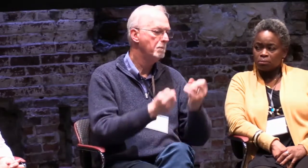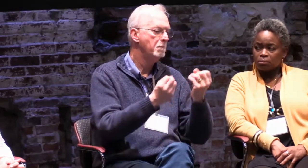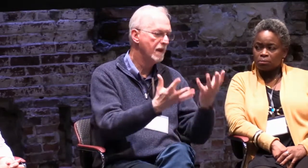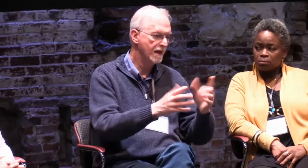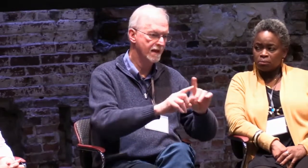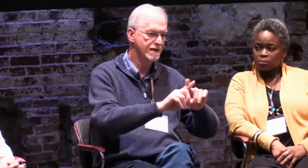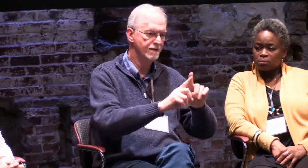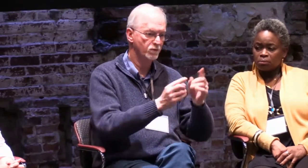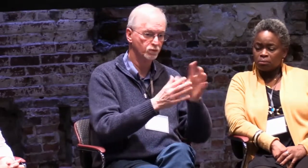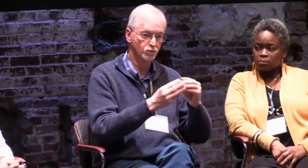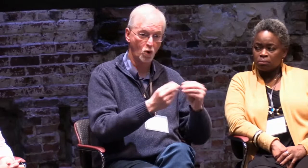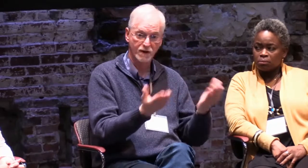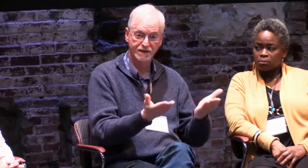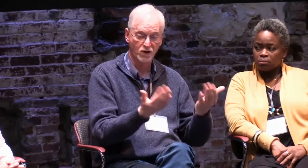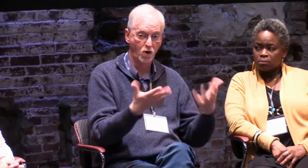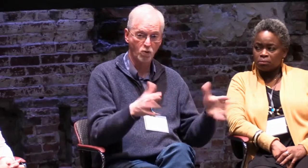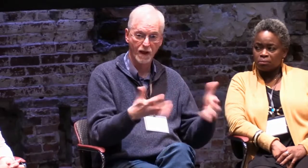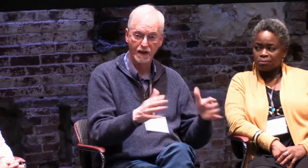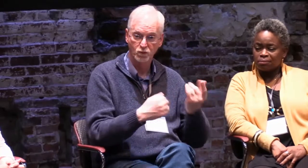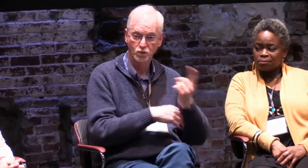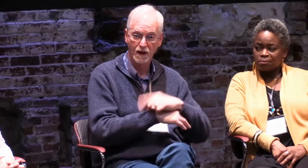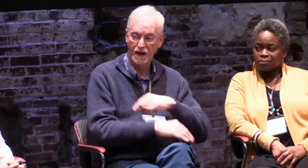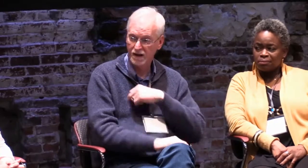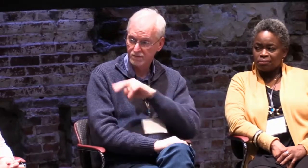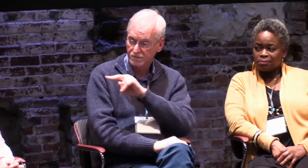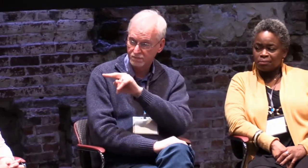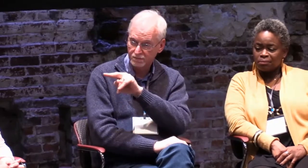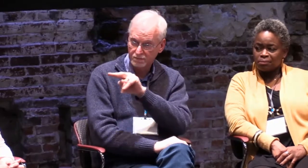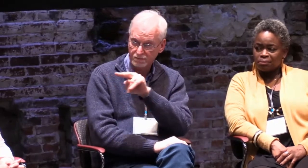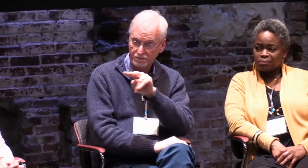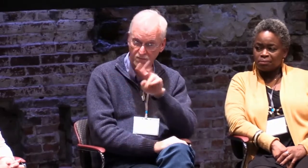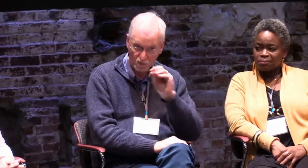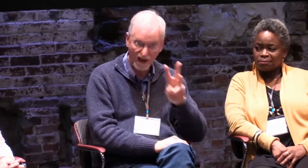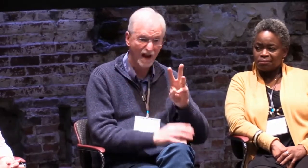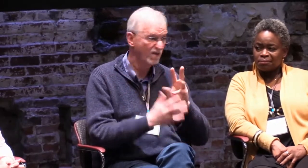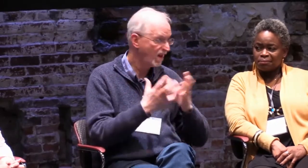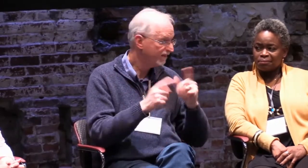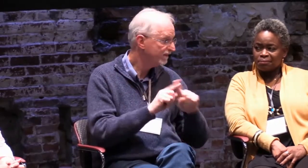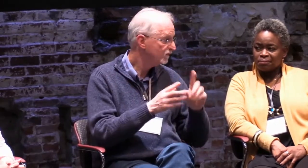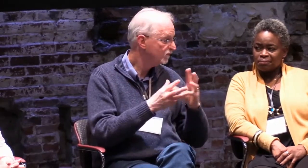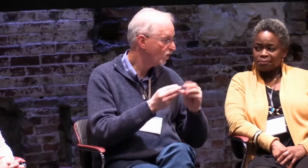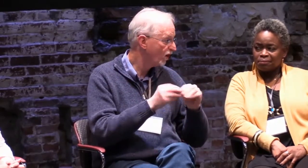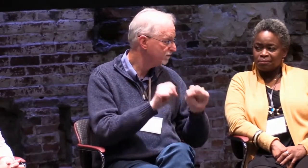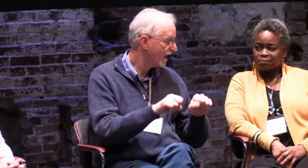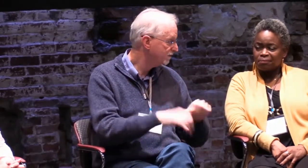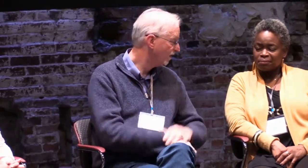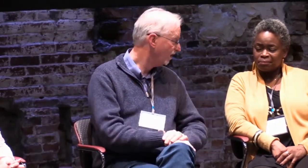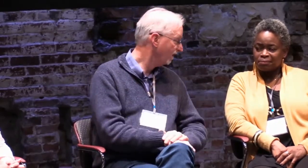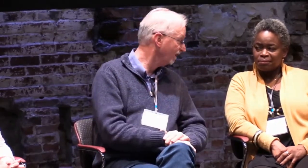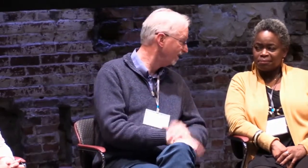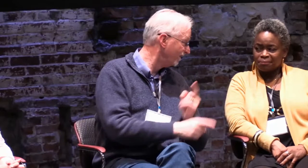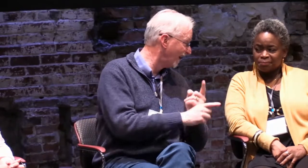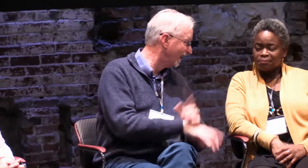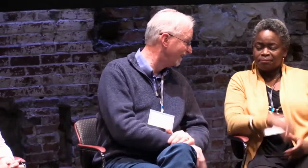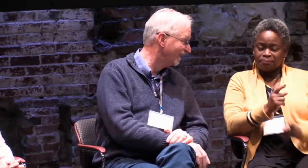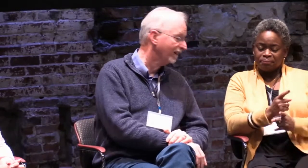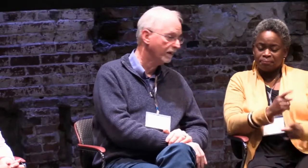our stories have come up in many ways. As I'm looking at everybody, everybody has a different story.